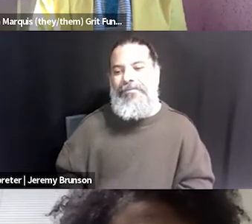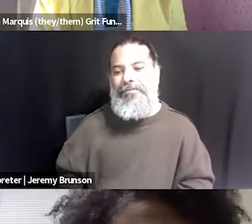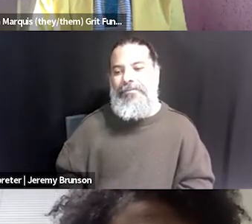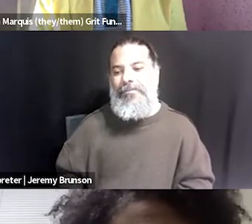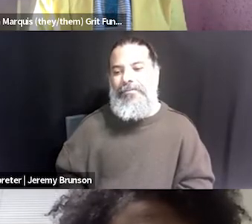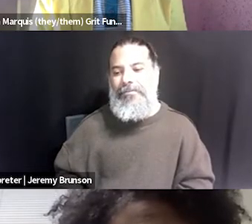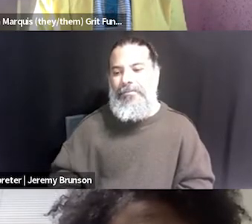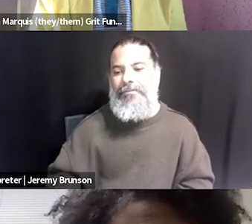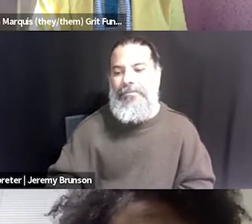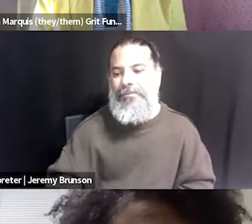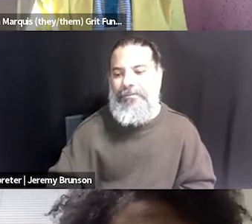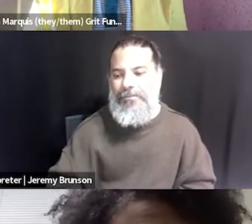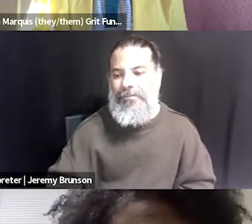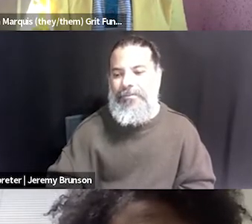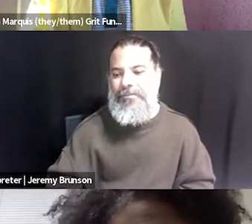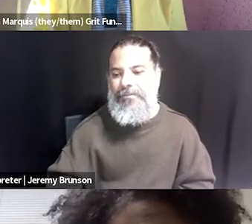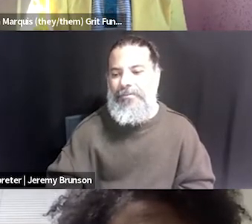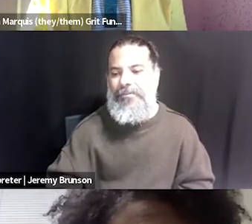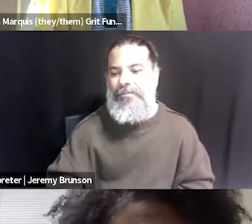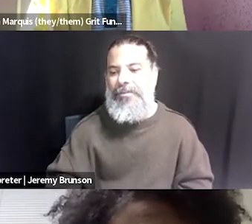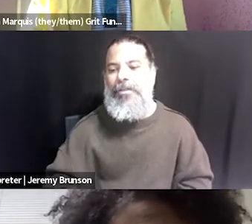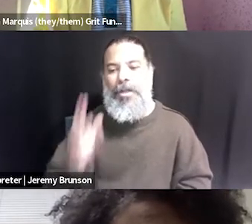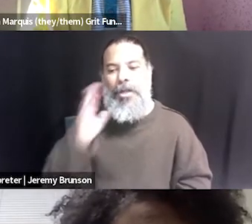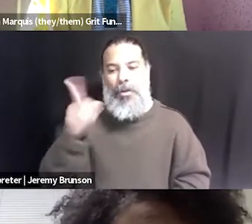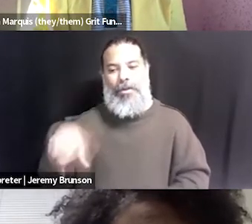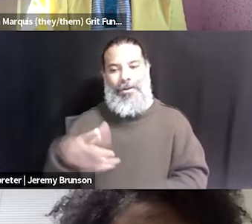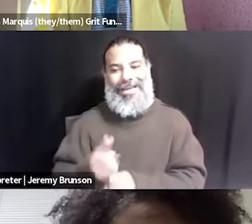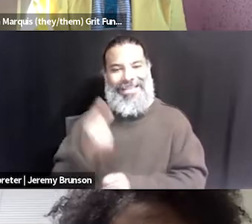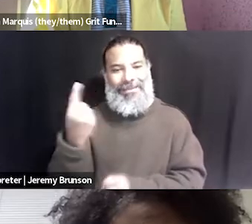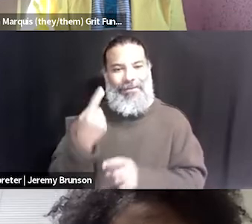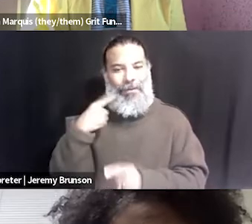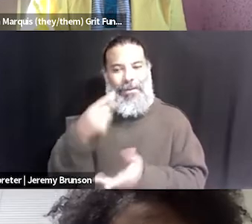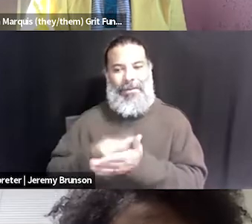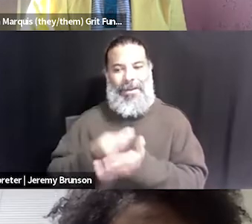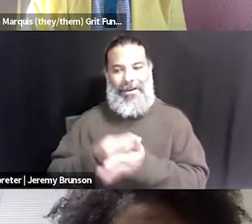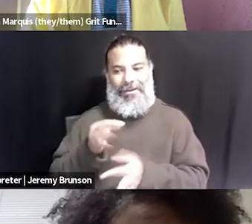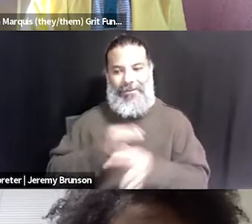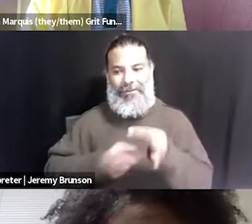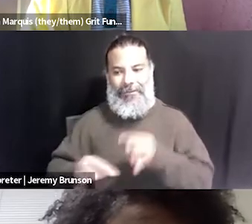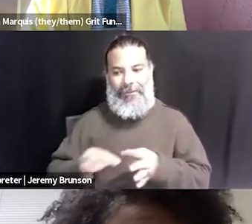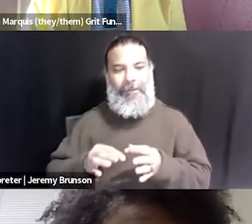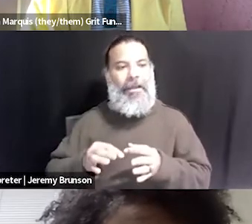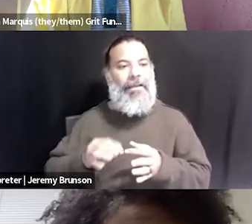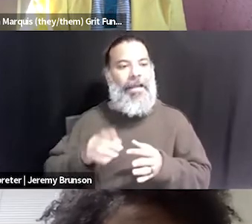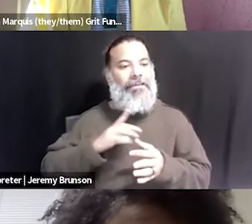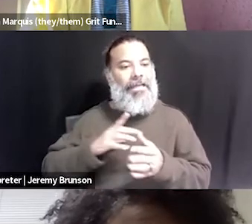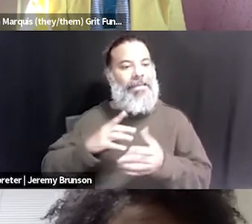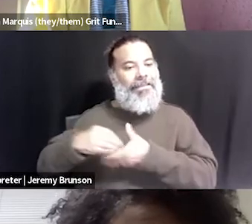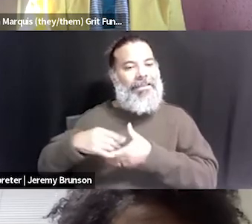So they know they're getting something for their money, I guess. But that is external from Grit Fund. They're not going to ask you for that.